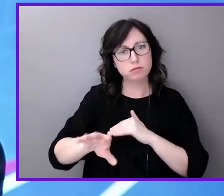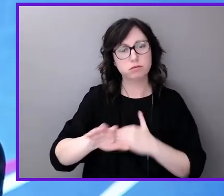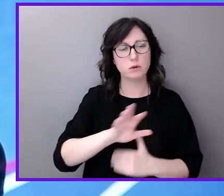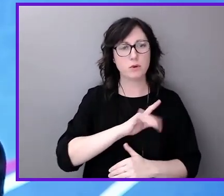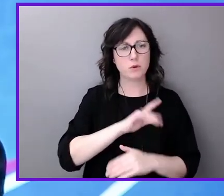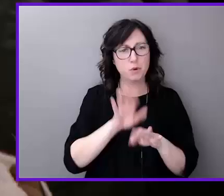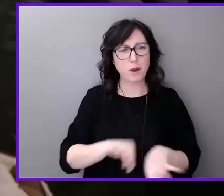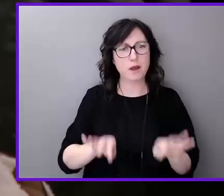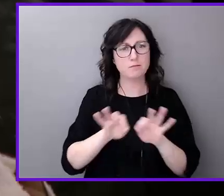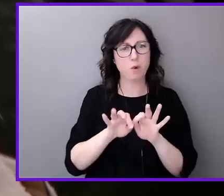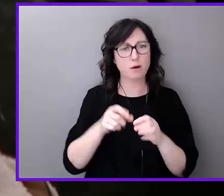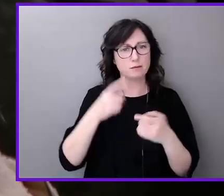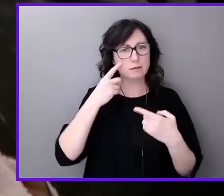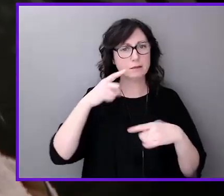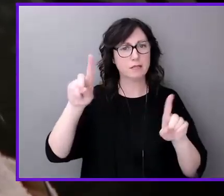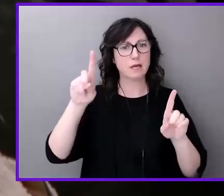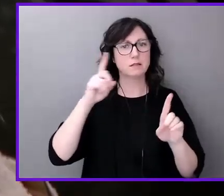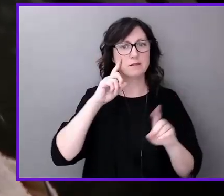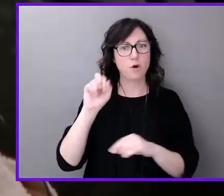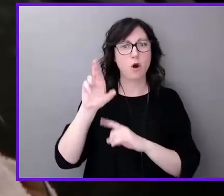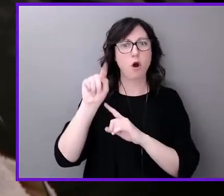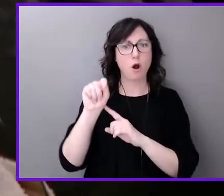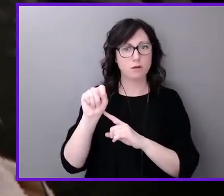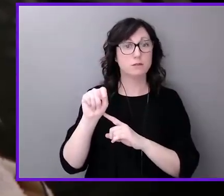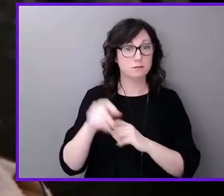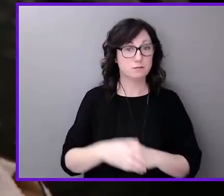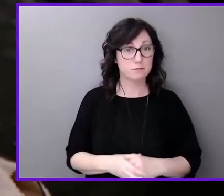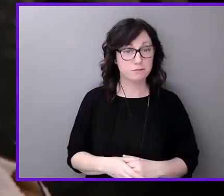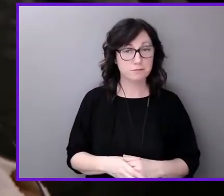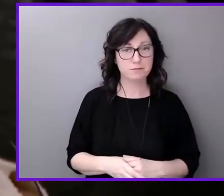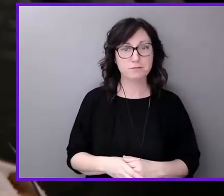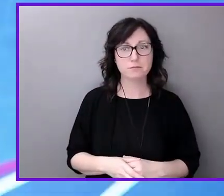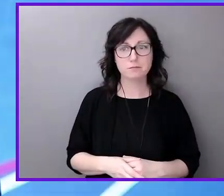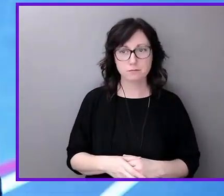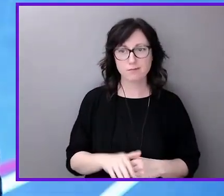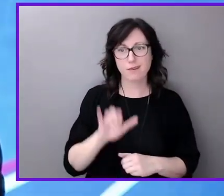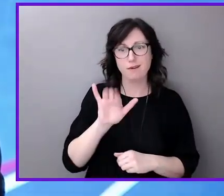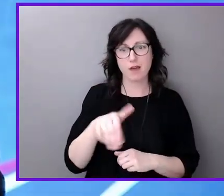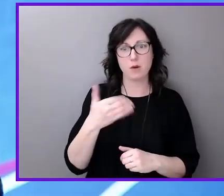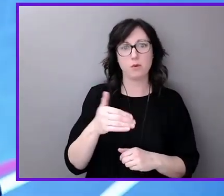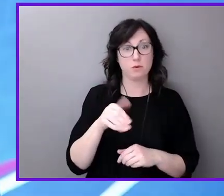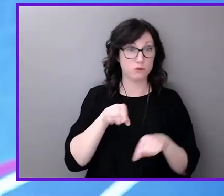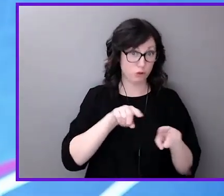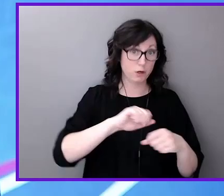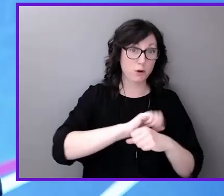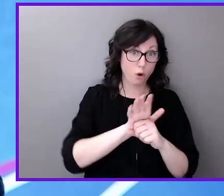for the arts sector and society in general. That was the case during the pandemic when